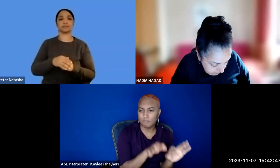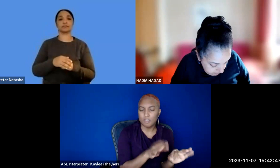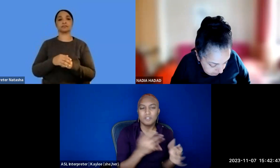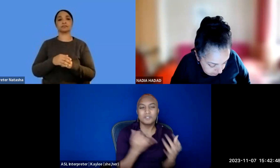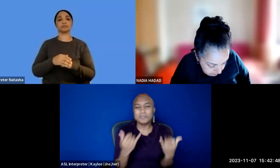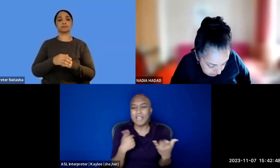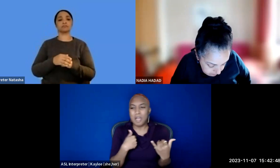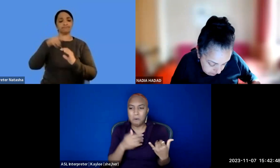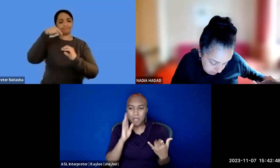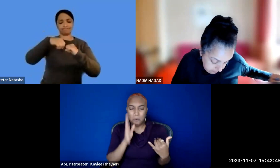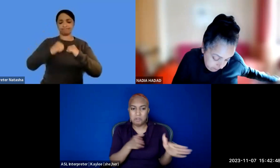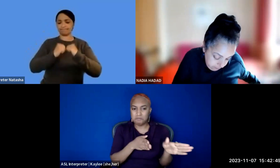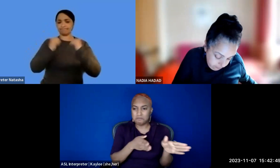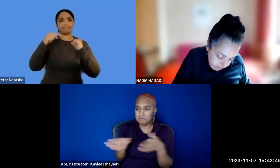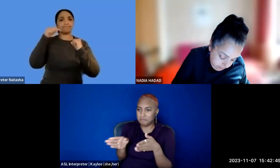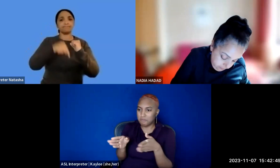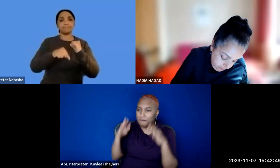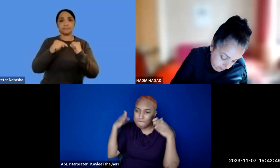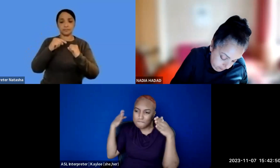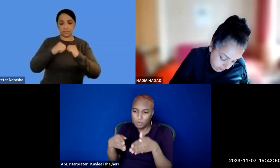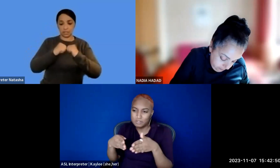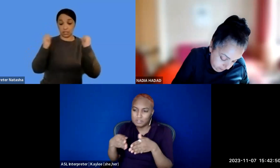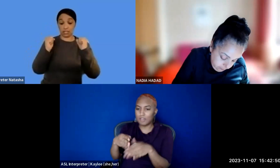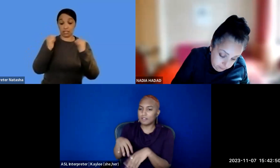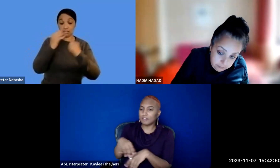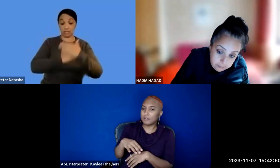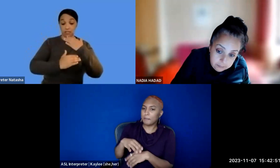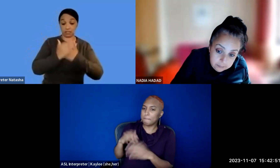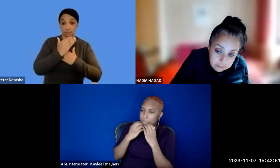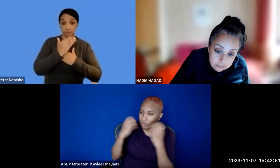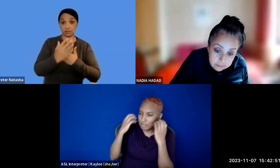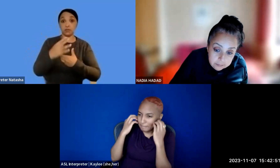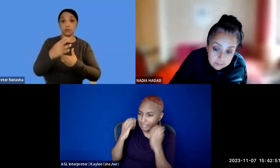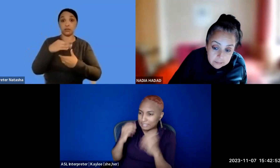in engaging with disability inclusion and partnering with DPOs.